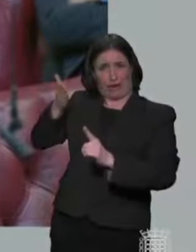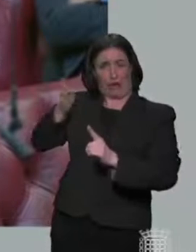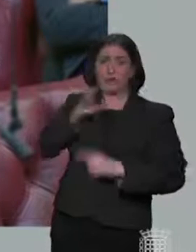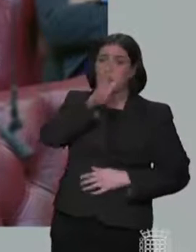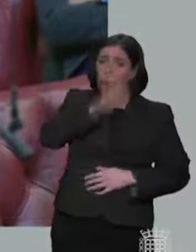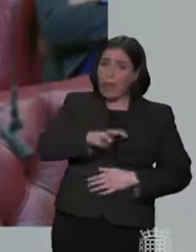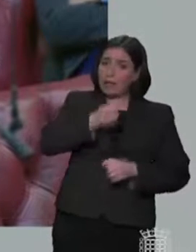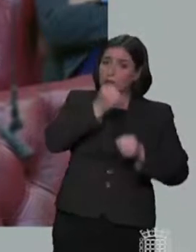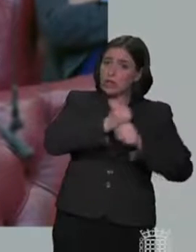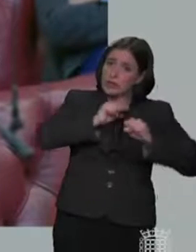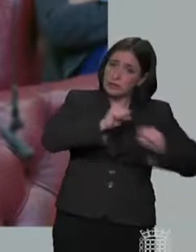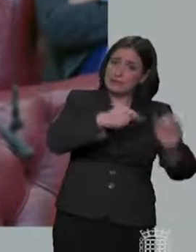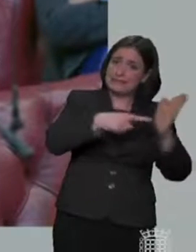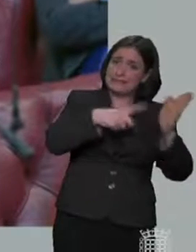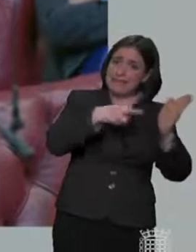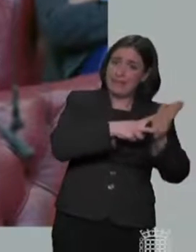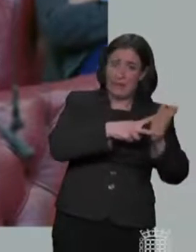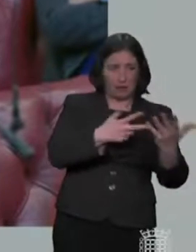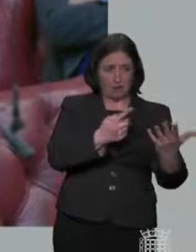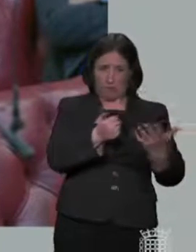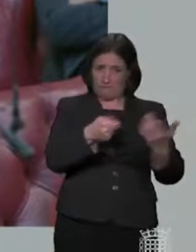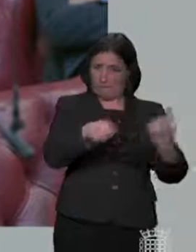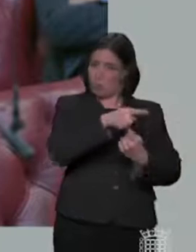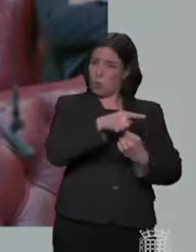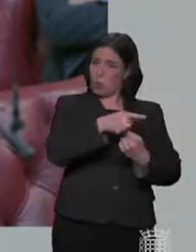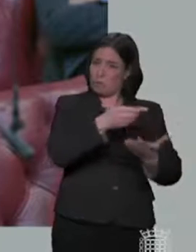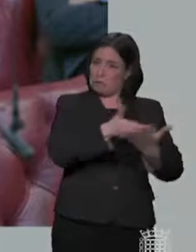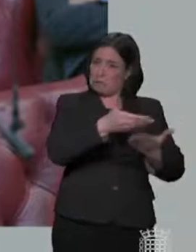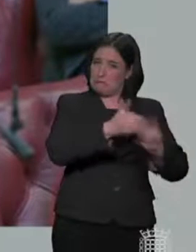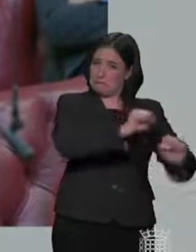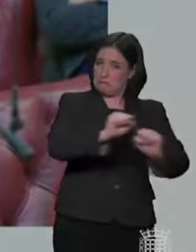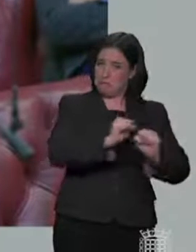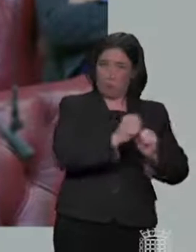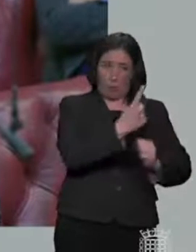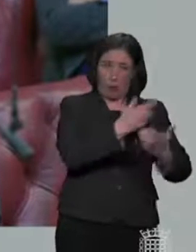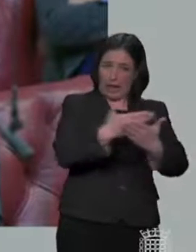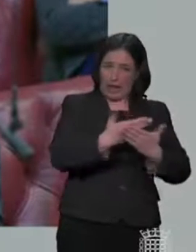are their only language yet for some profoundly deaf people bsl is their essential first language